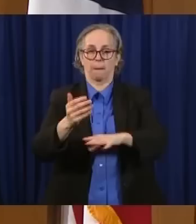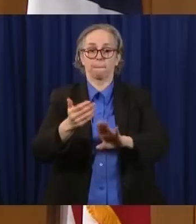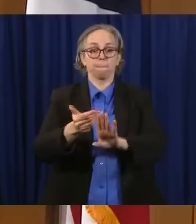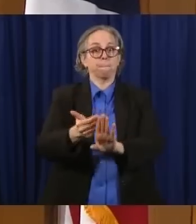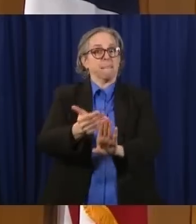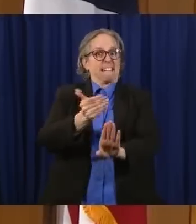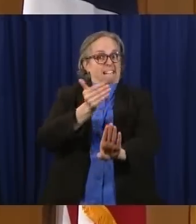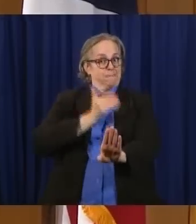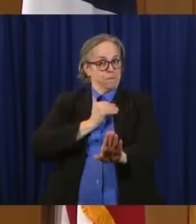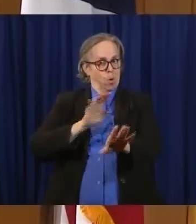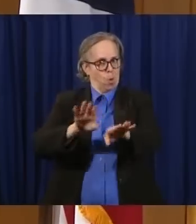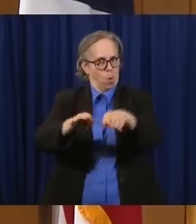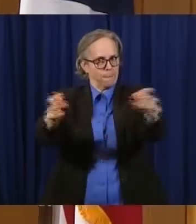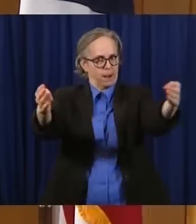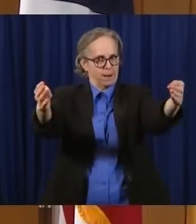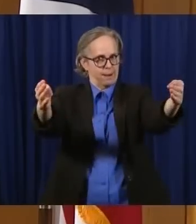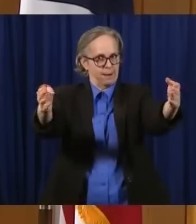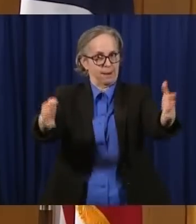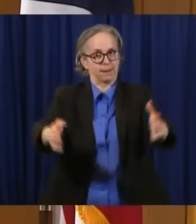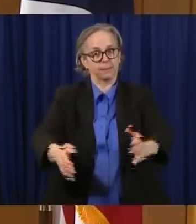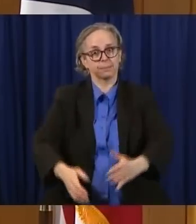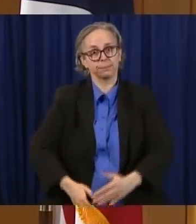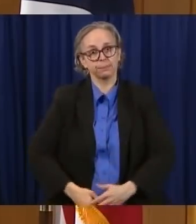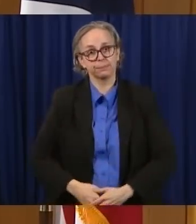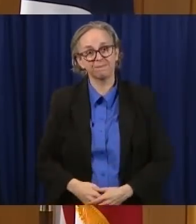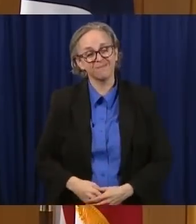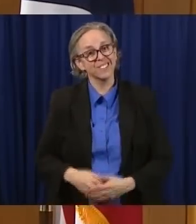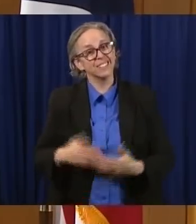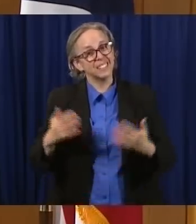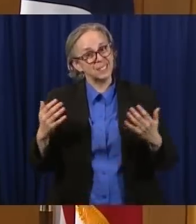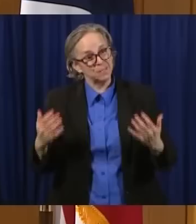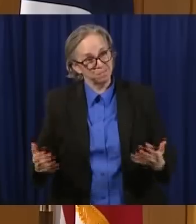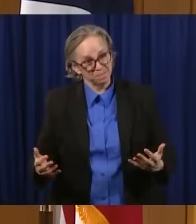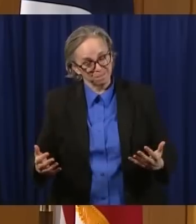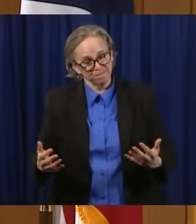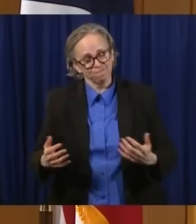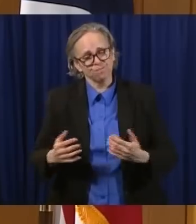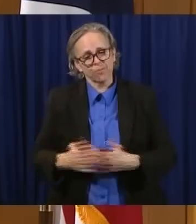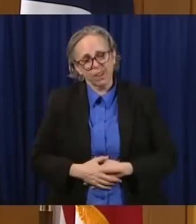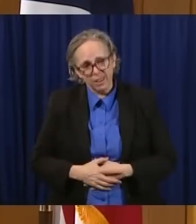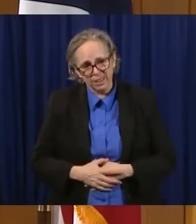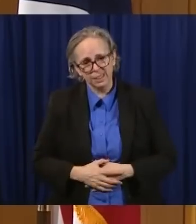EXAMPLE, BUT THAT'S THE TYPE OF PROTOCOL WE'RE LOOKING TO PUT